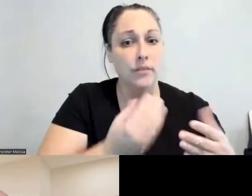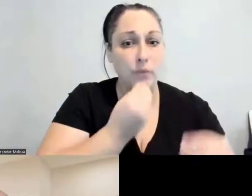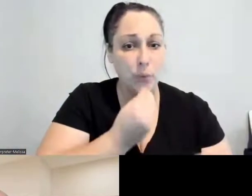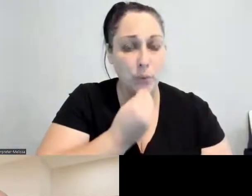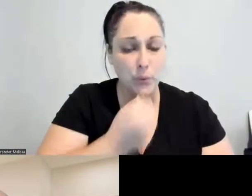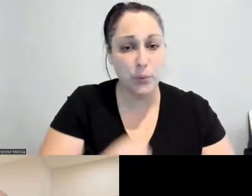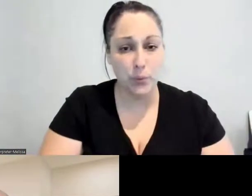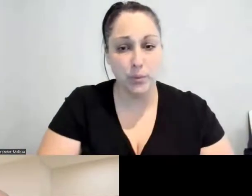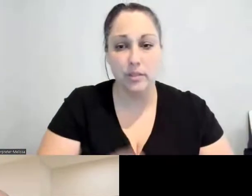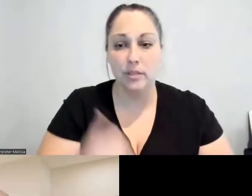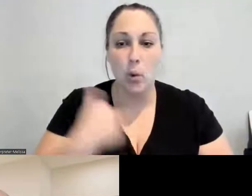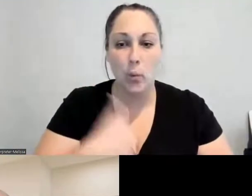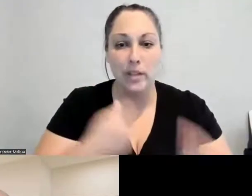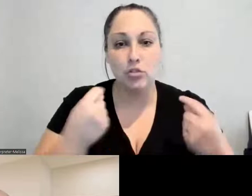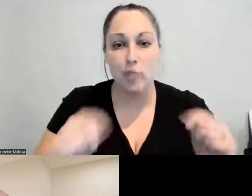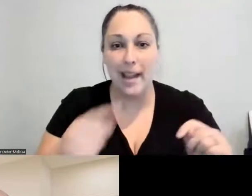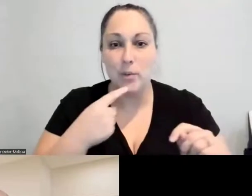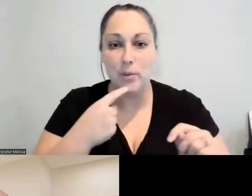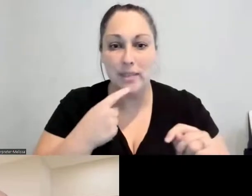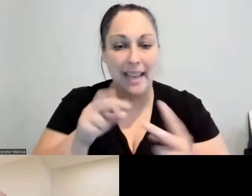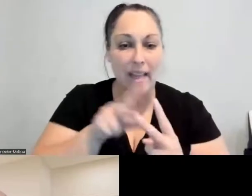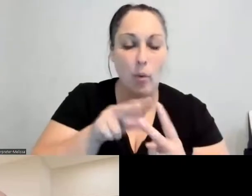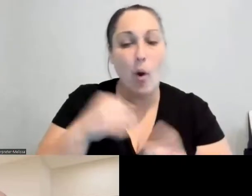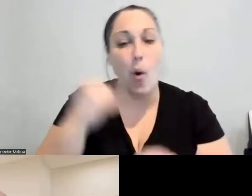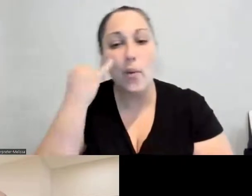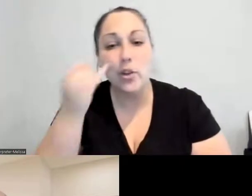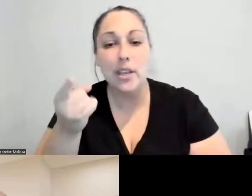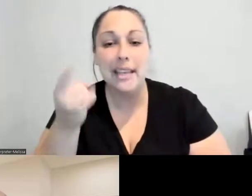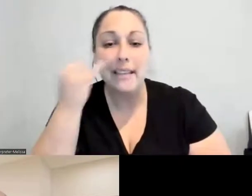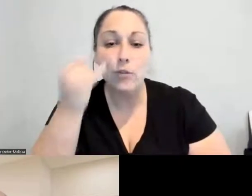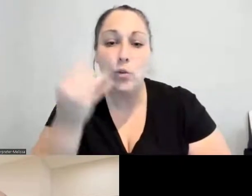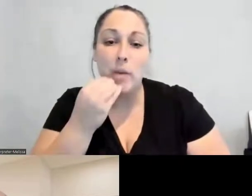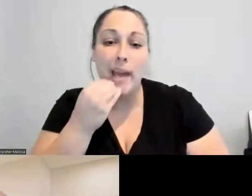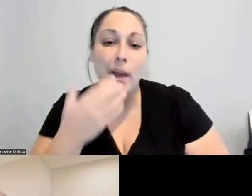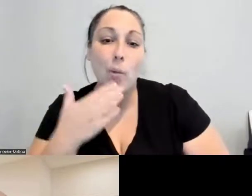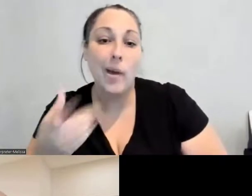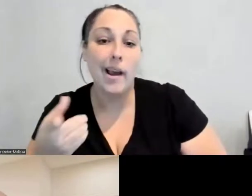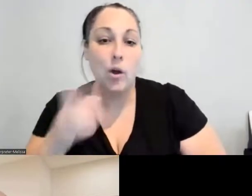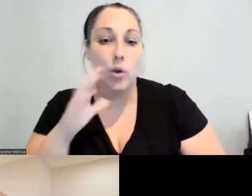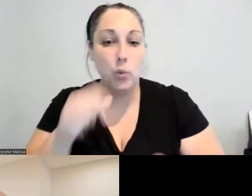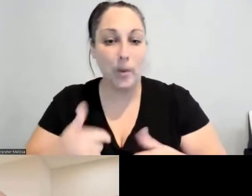You know, you will live longer if you only ate like this. I would also live longer if I didn't live in a racist country